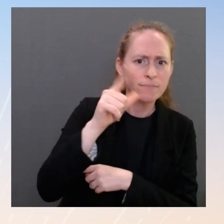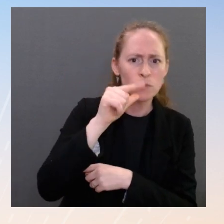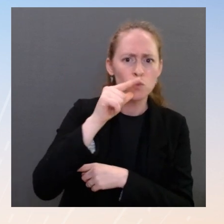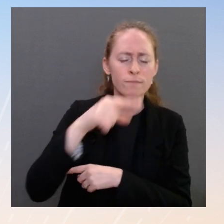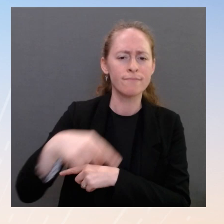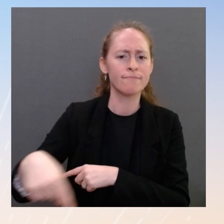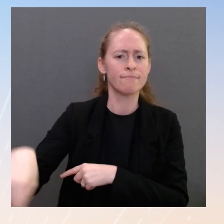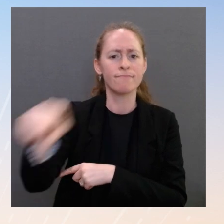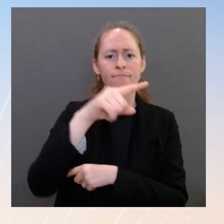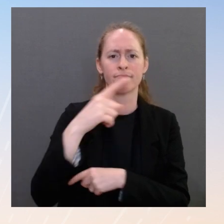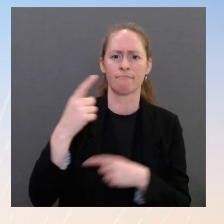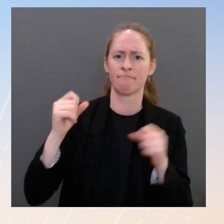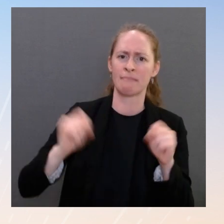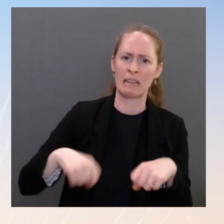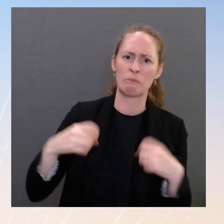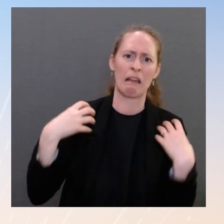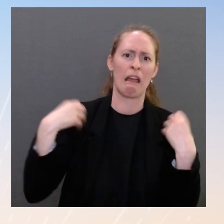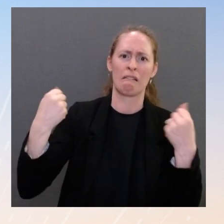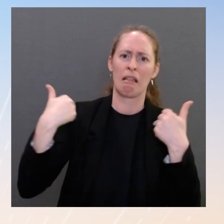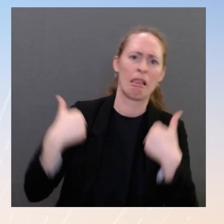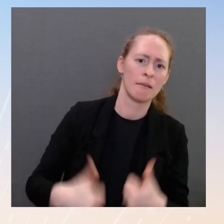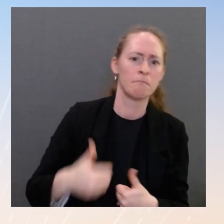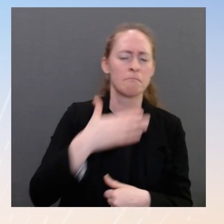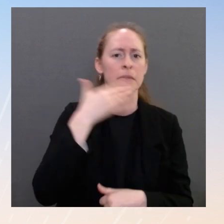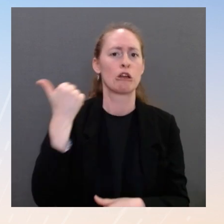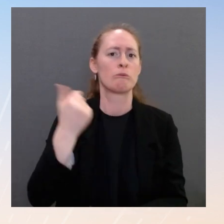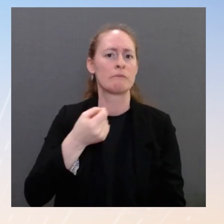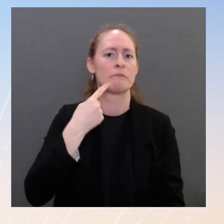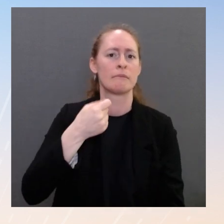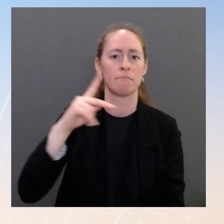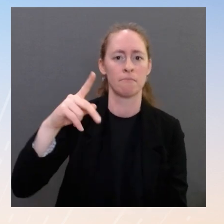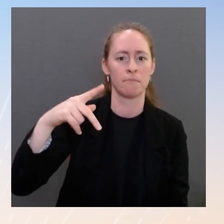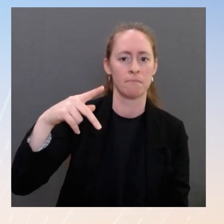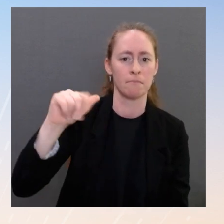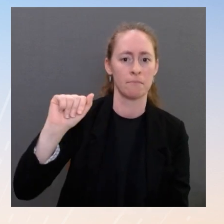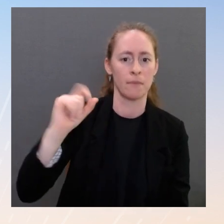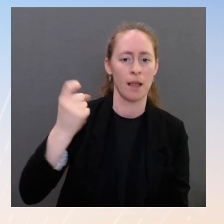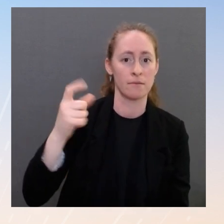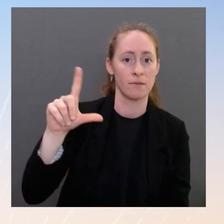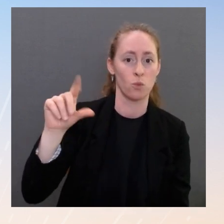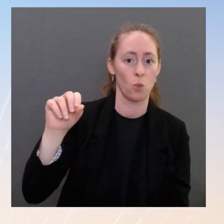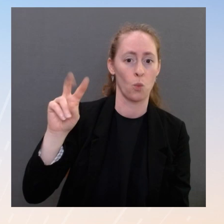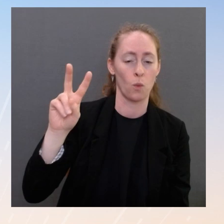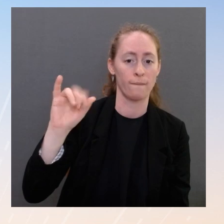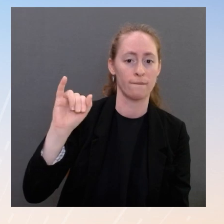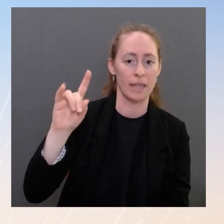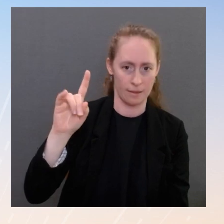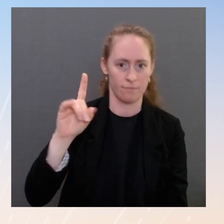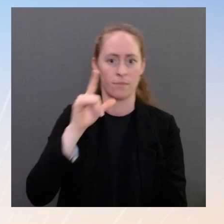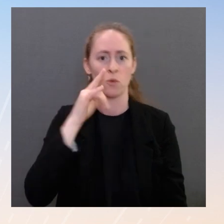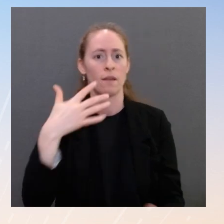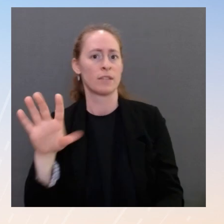She has no symptoms. Can you help us understand why she's taking it? Ms. Psaki: Well, he also said,